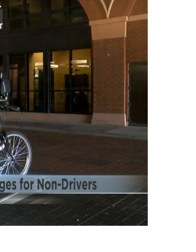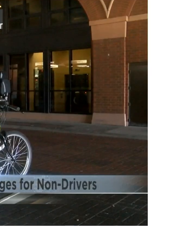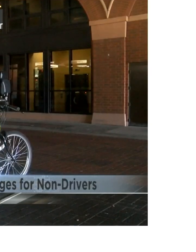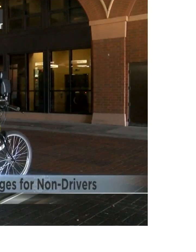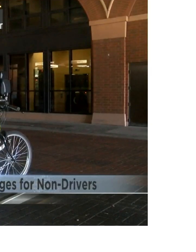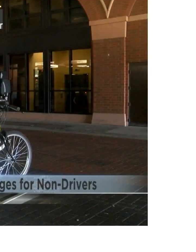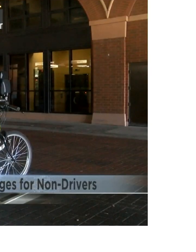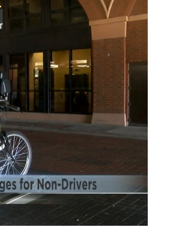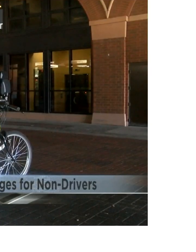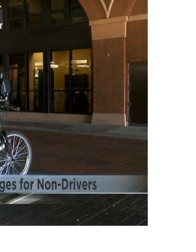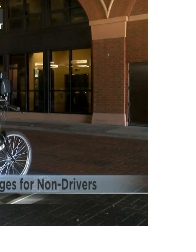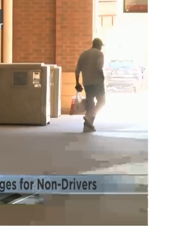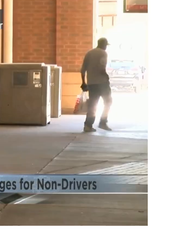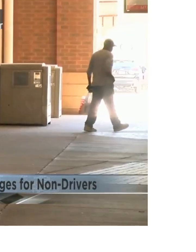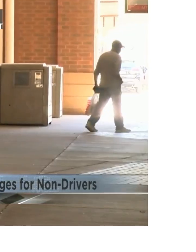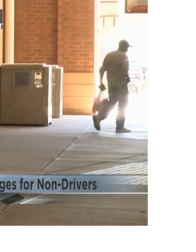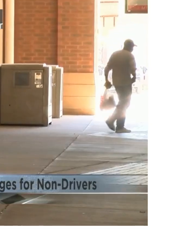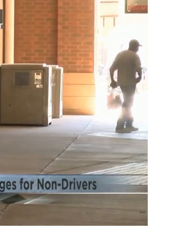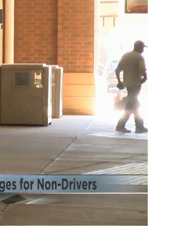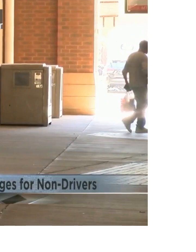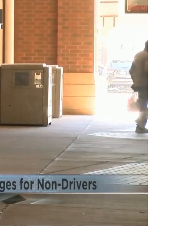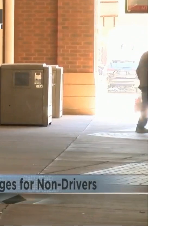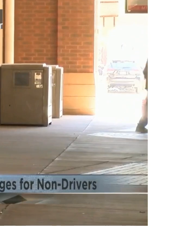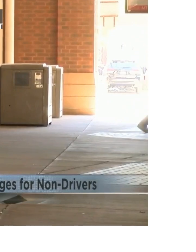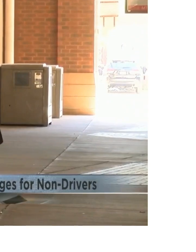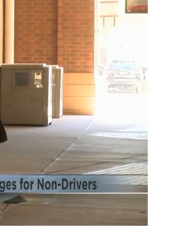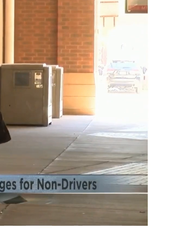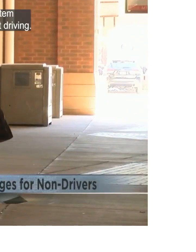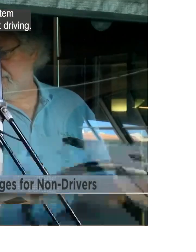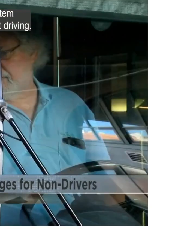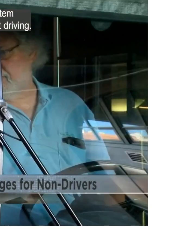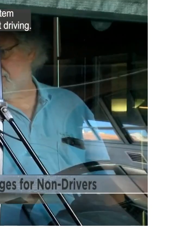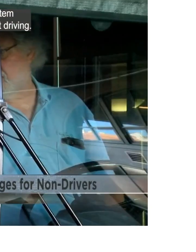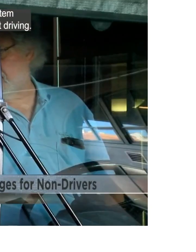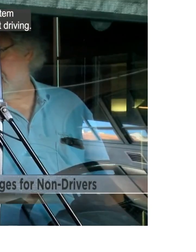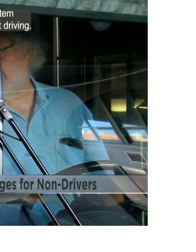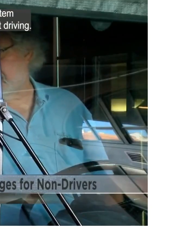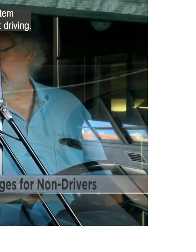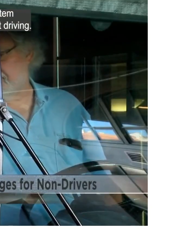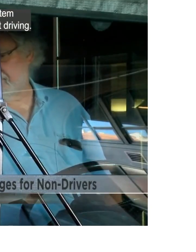order to fully understand what life would be like without a car and how our public transportation